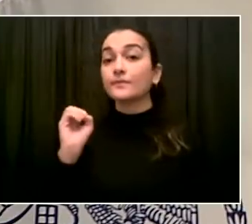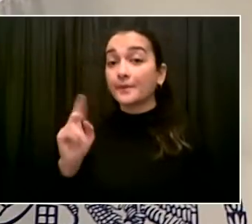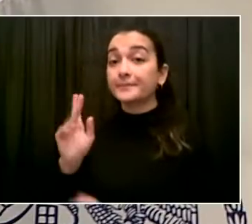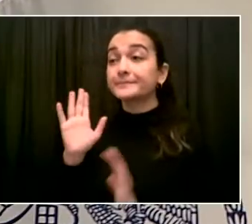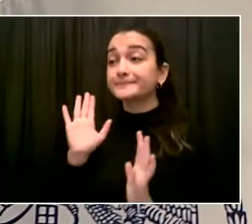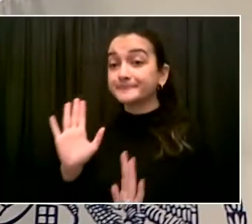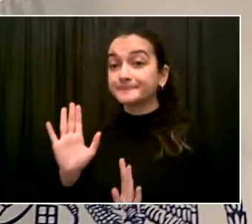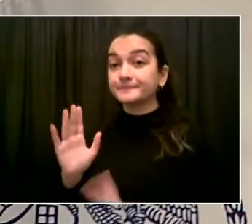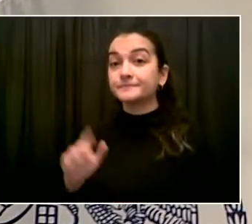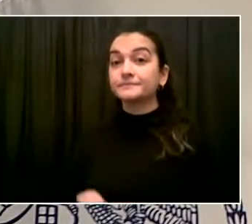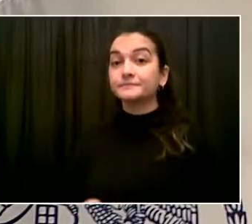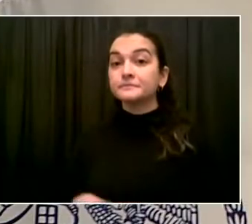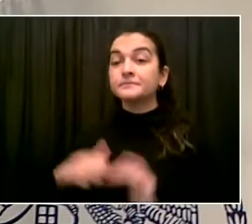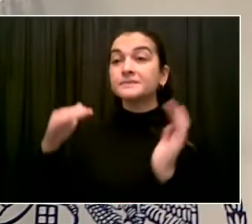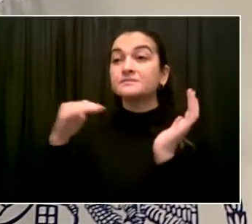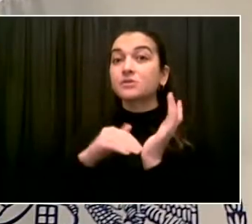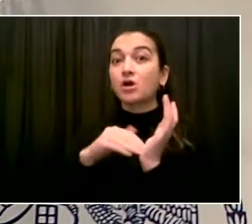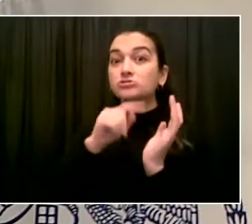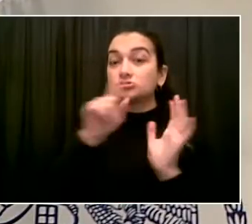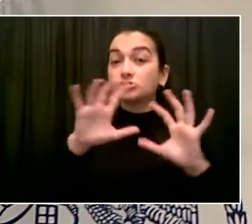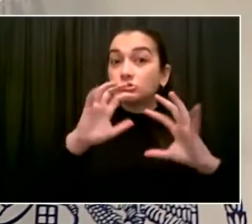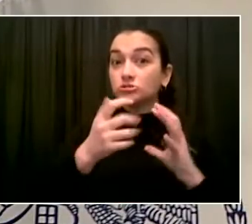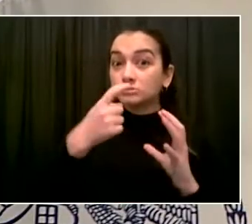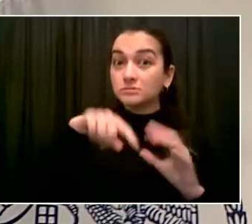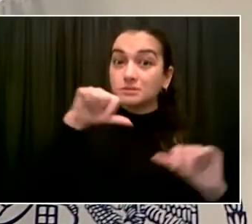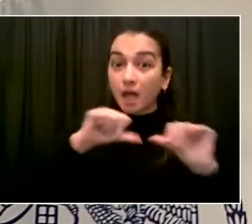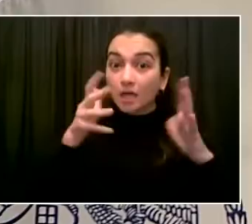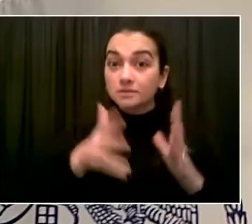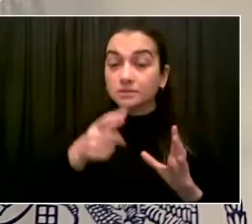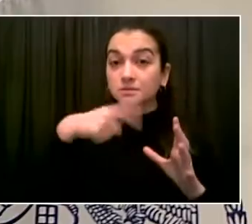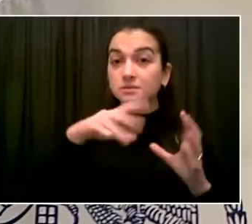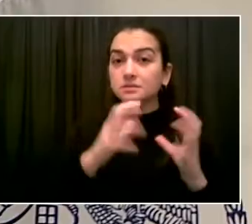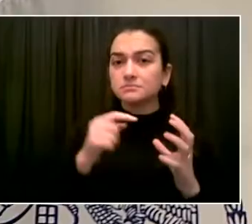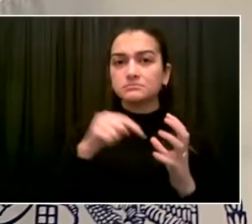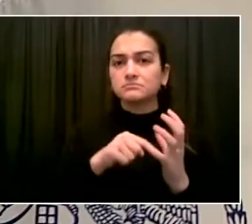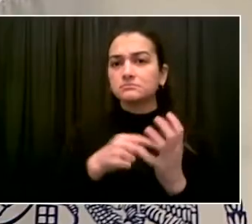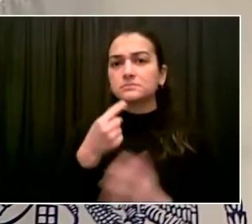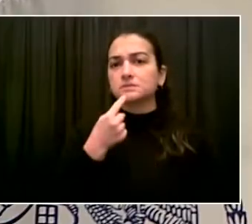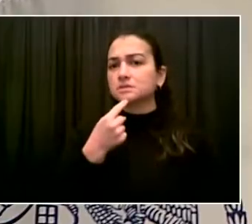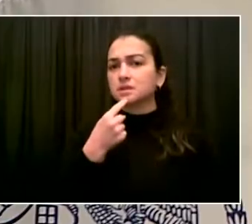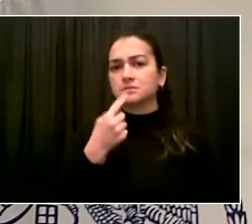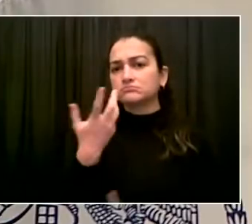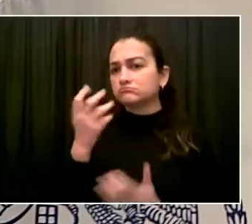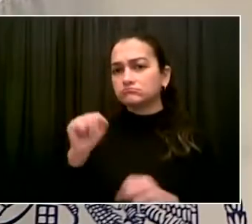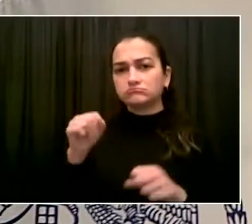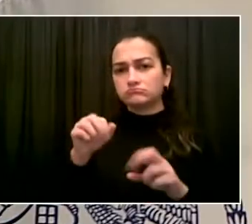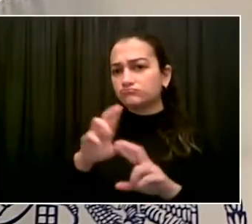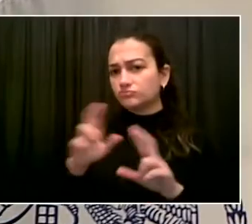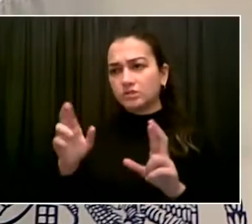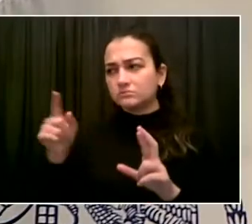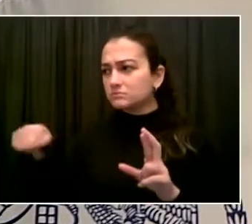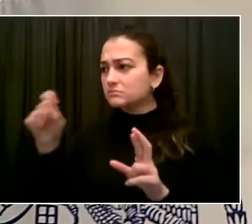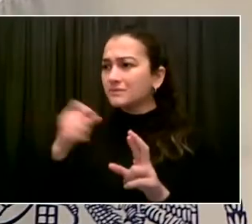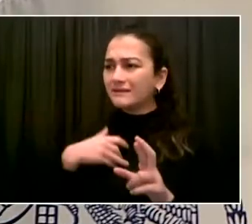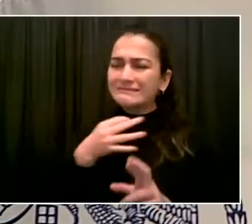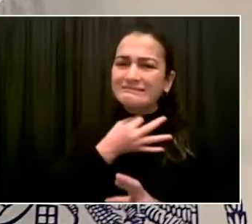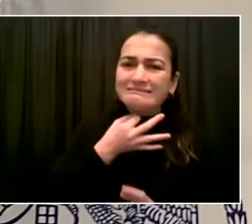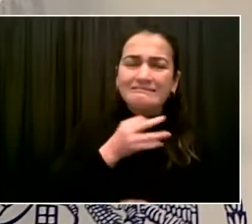OF COME OVER THE COURSOFE THIS ISCRIS IS BEEN A